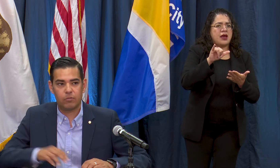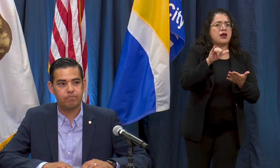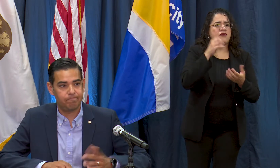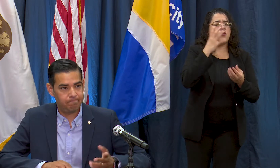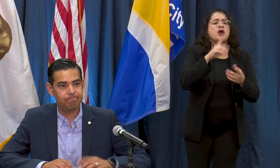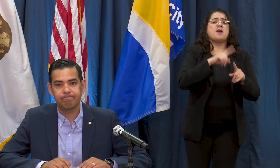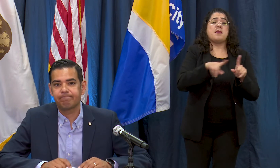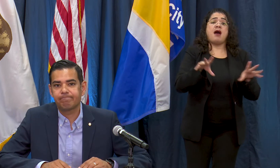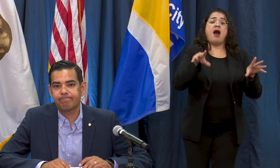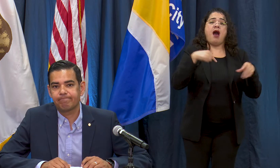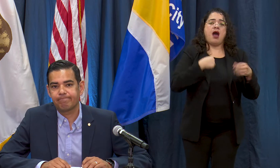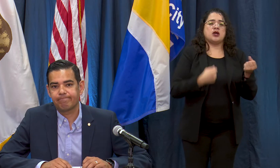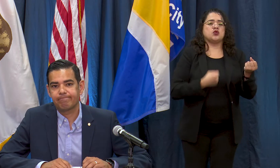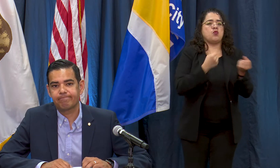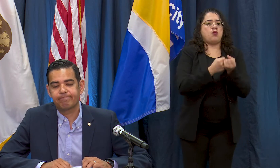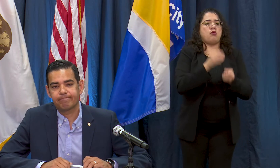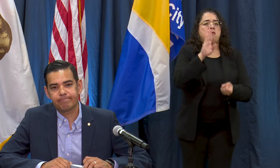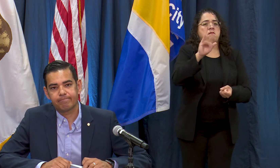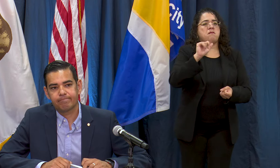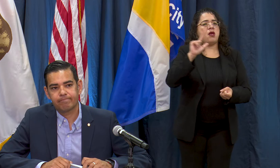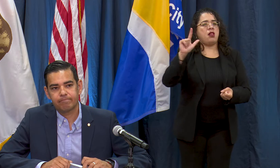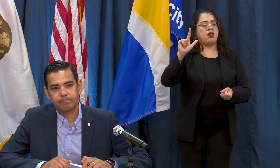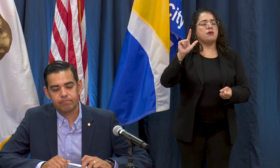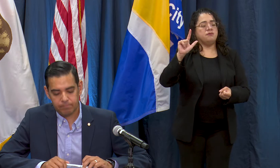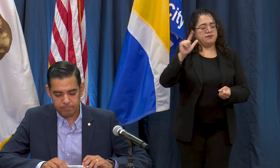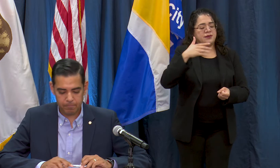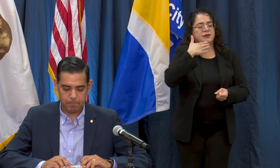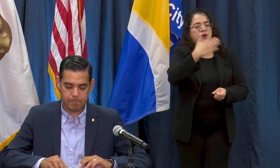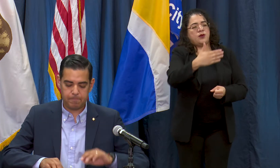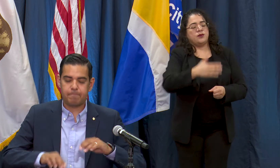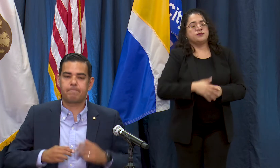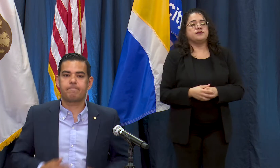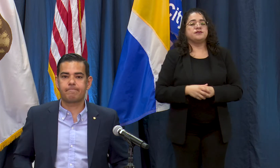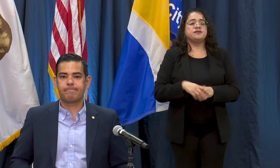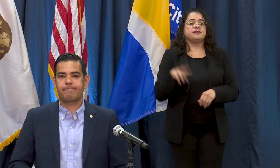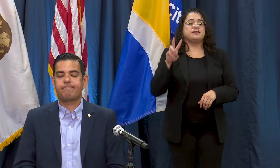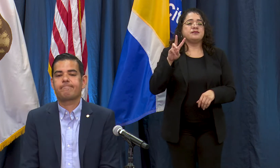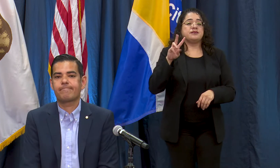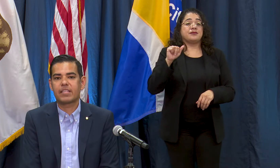you. Next up we have Valerie from the LB Post.